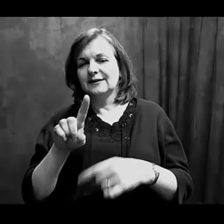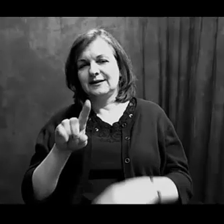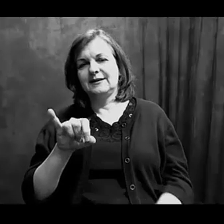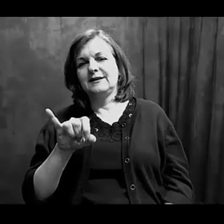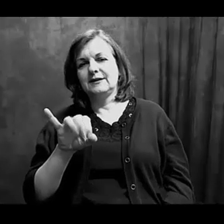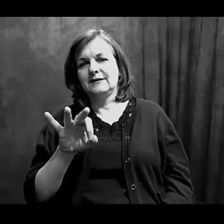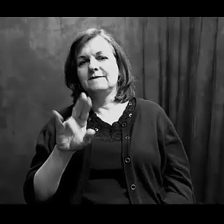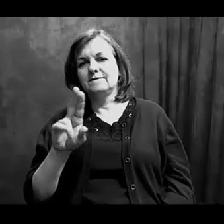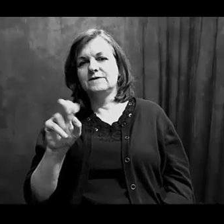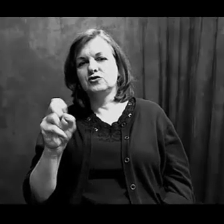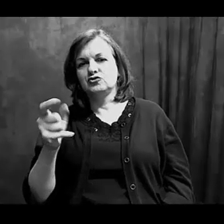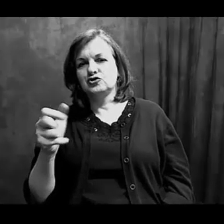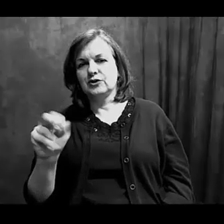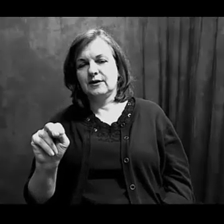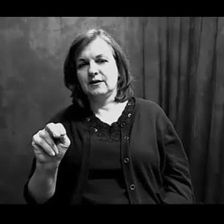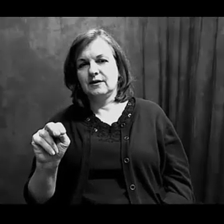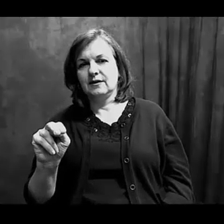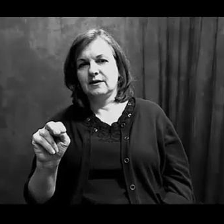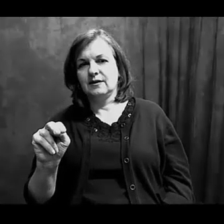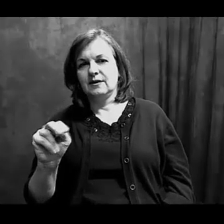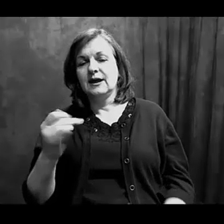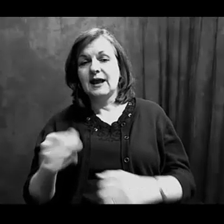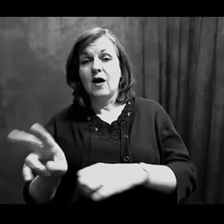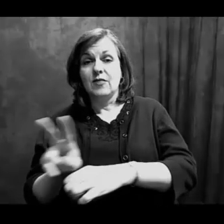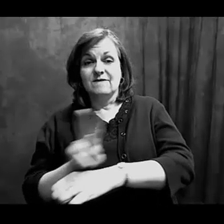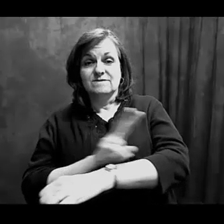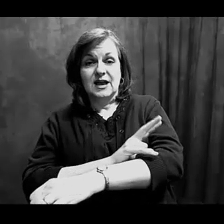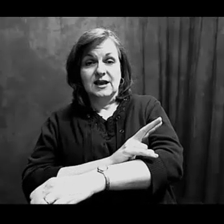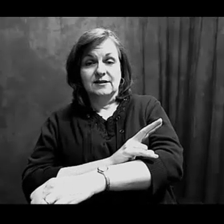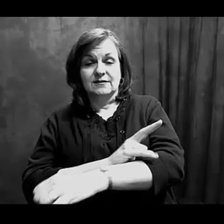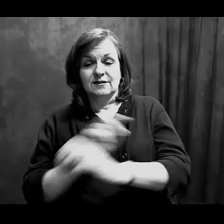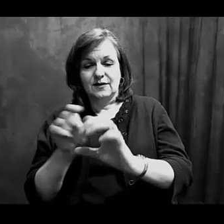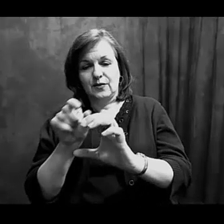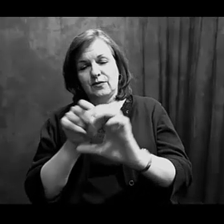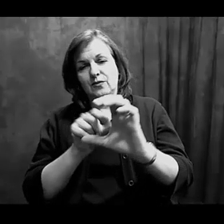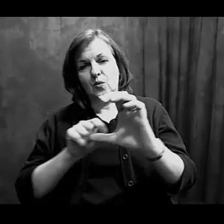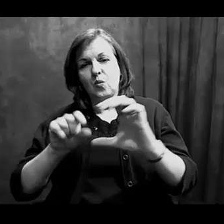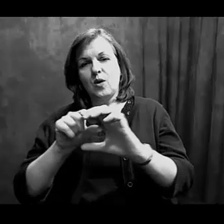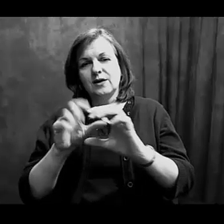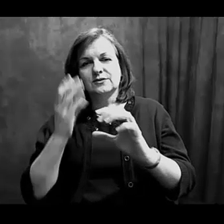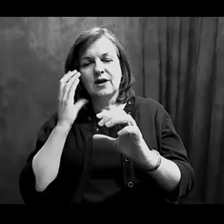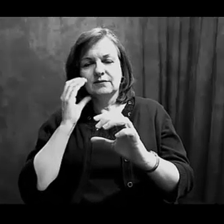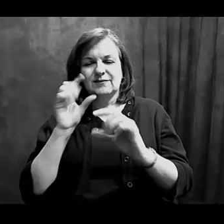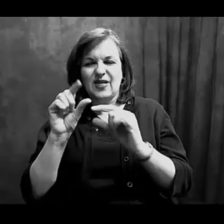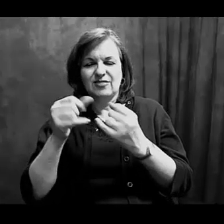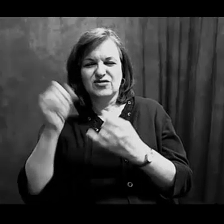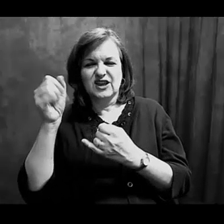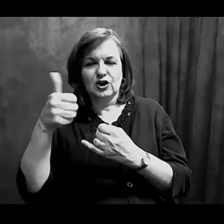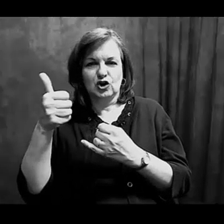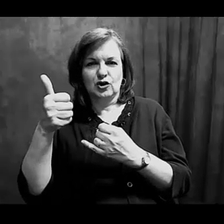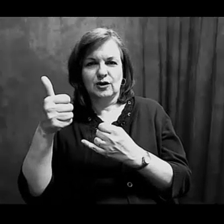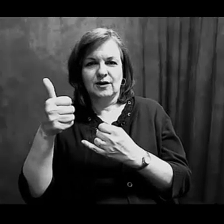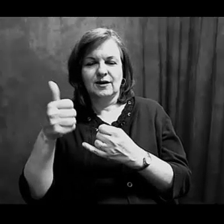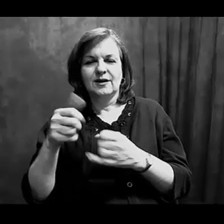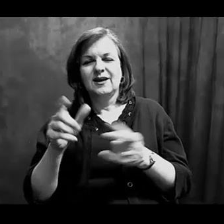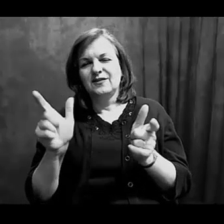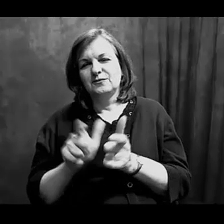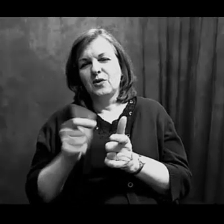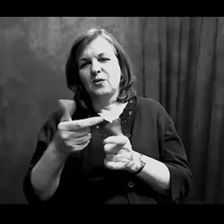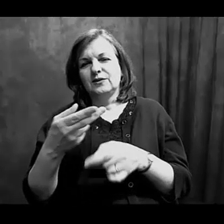for the veins walls are thinner we saw that the smaller vessels are actually known as venules -- just to confuse you sorry about that!